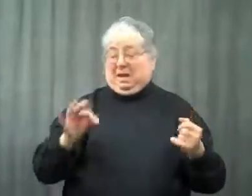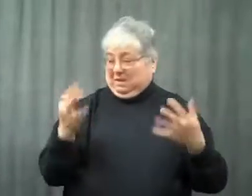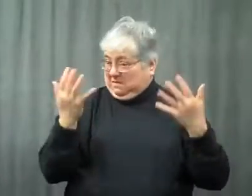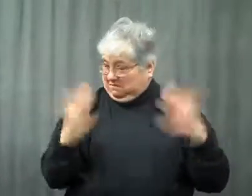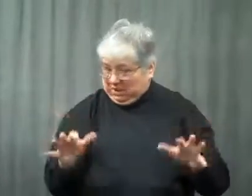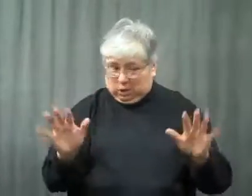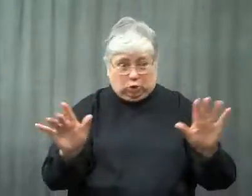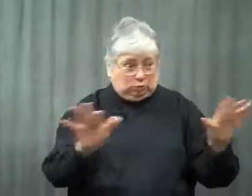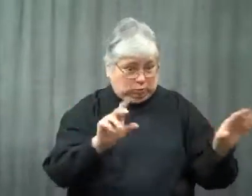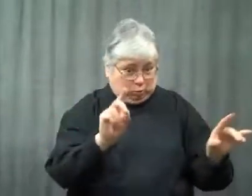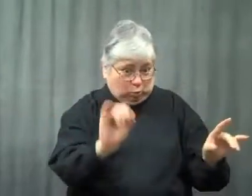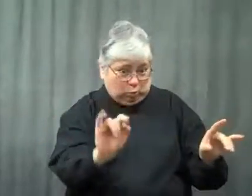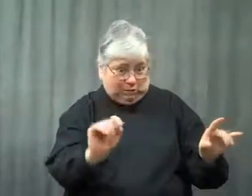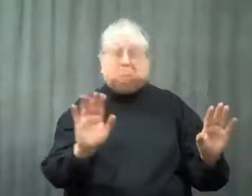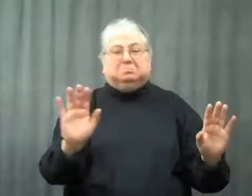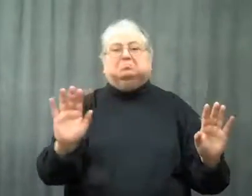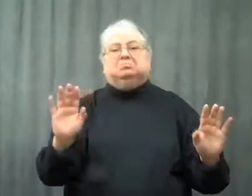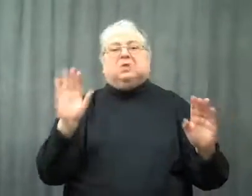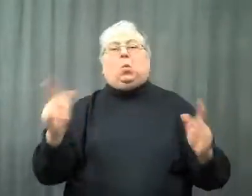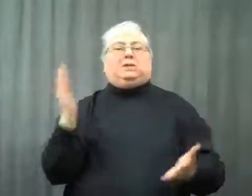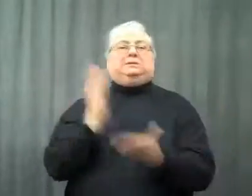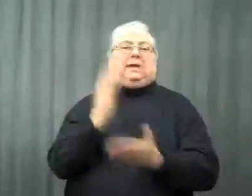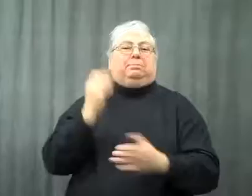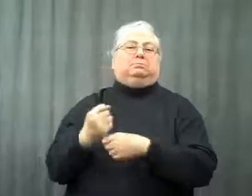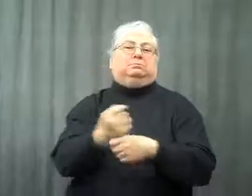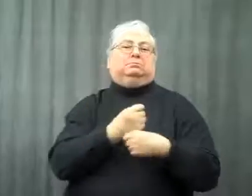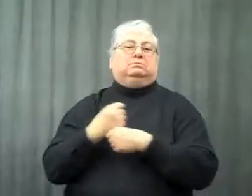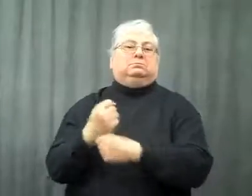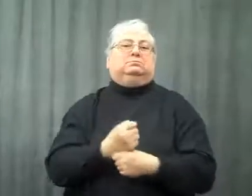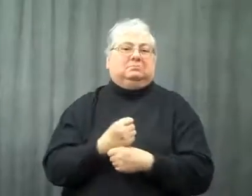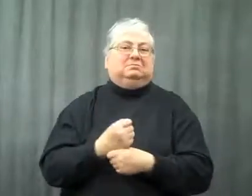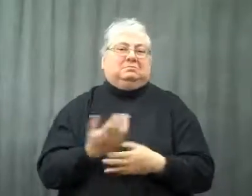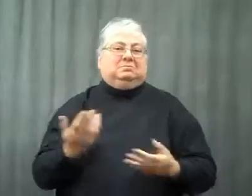Once those things were done, the protests would end.